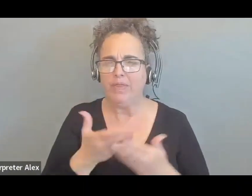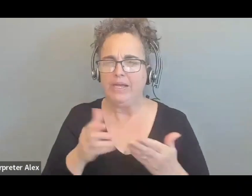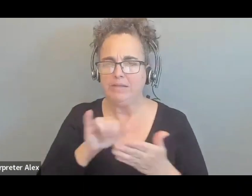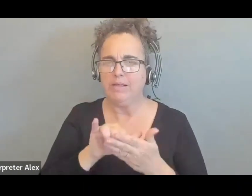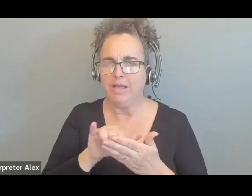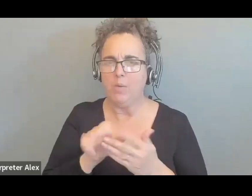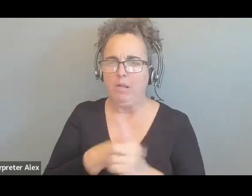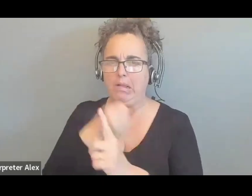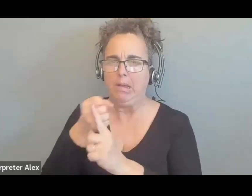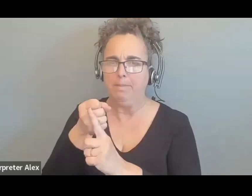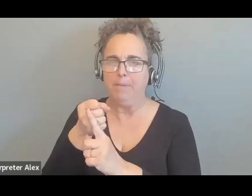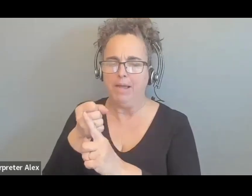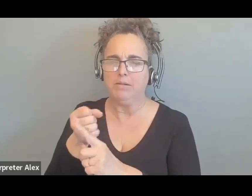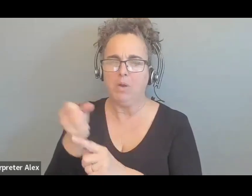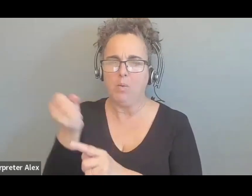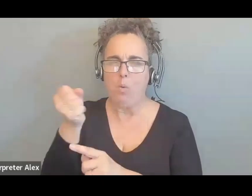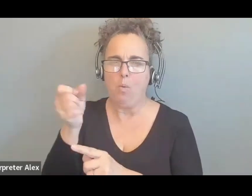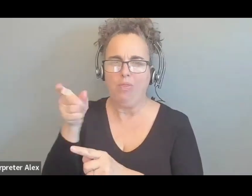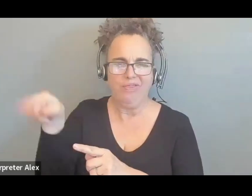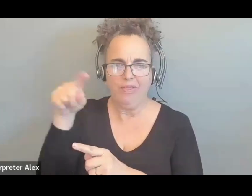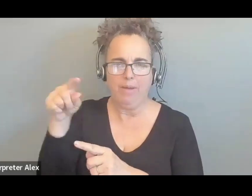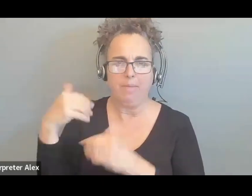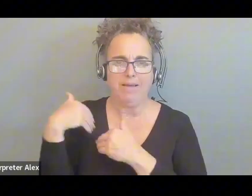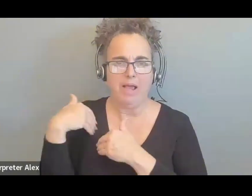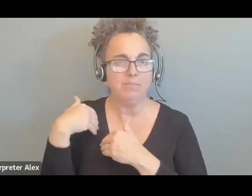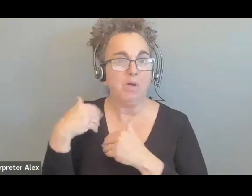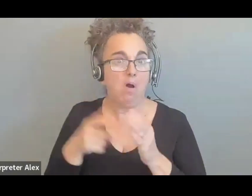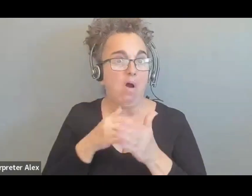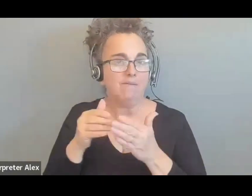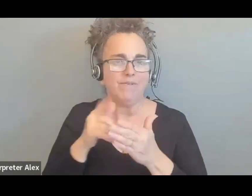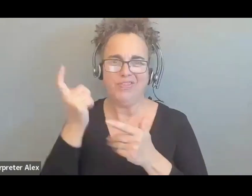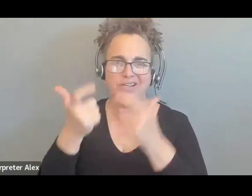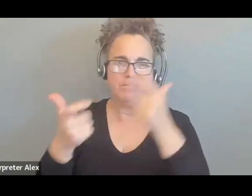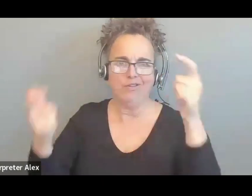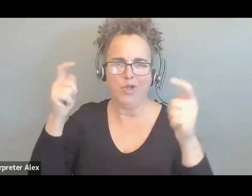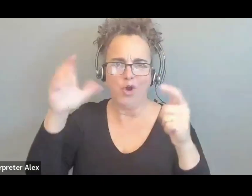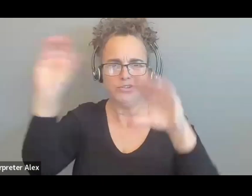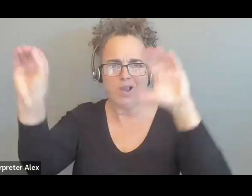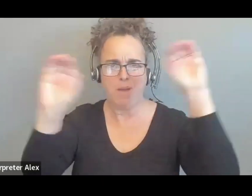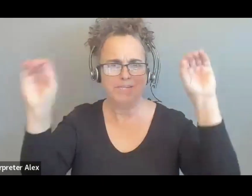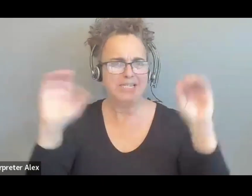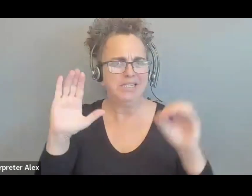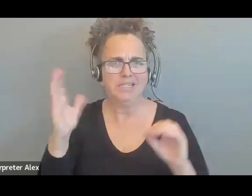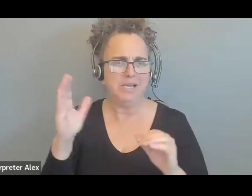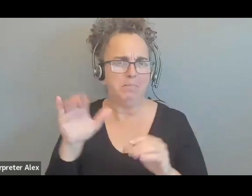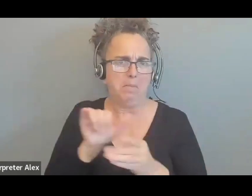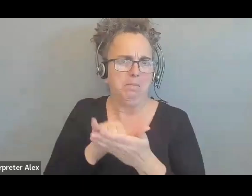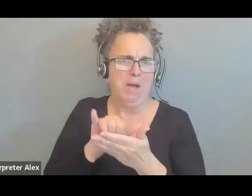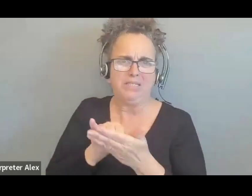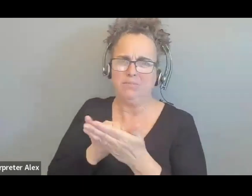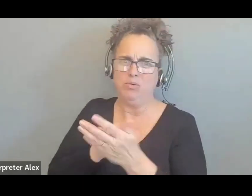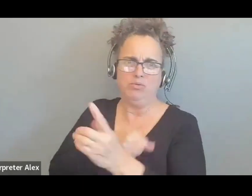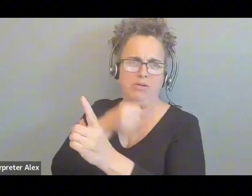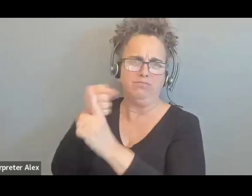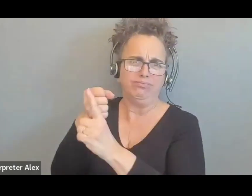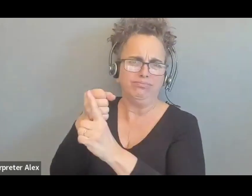Other than that it is really difficult because they seem untouchable. But there are ways to do it just in your personal life, right?